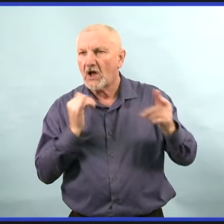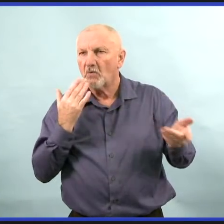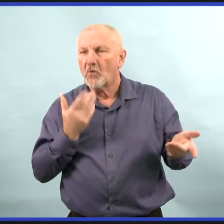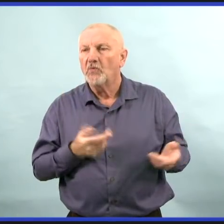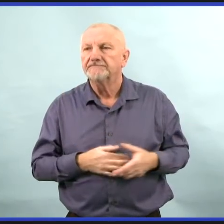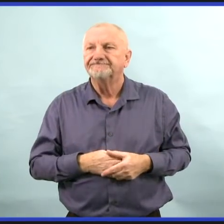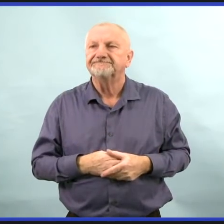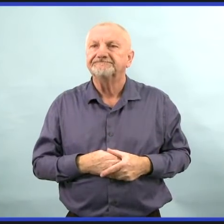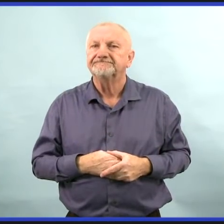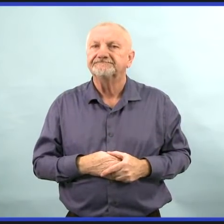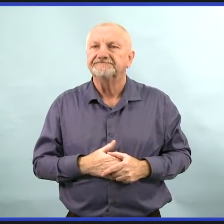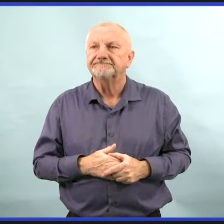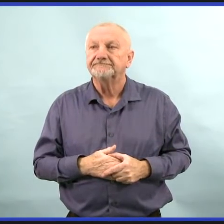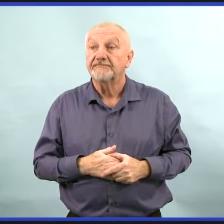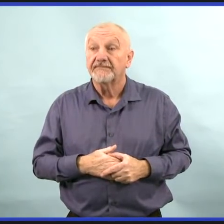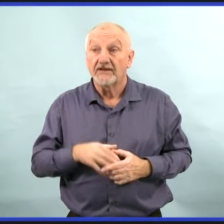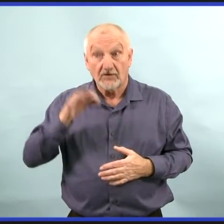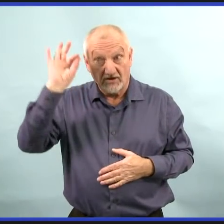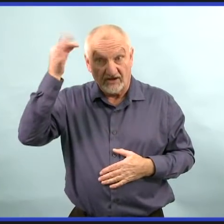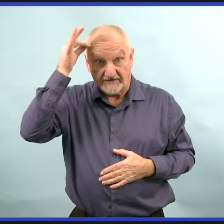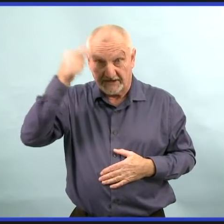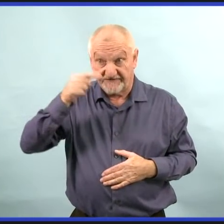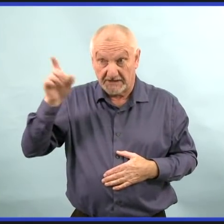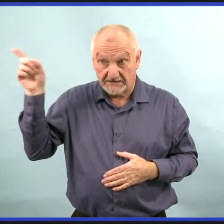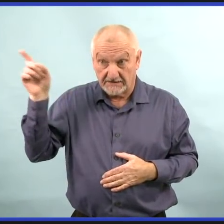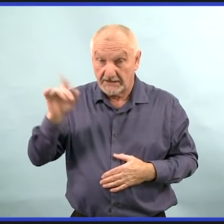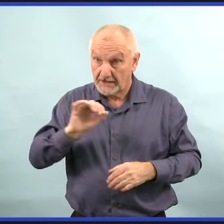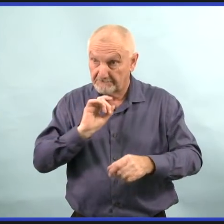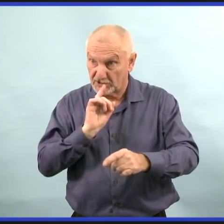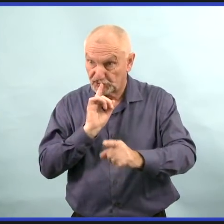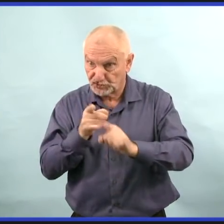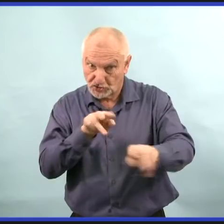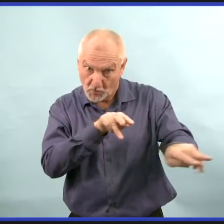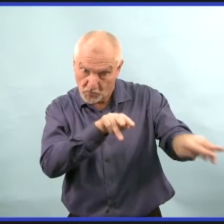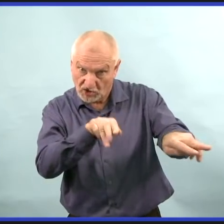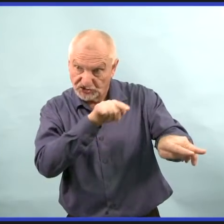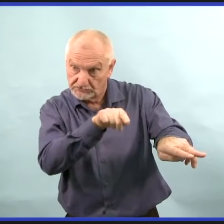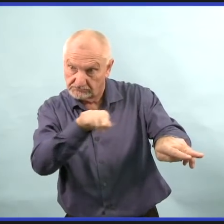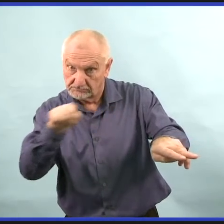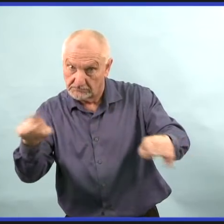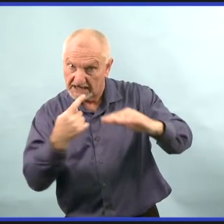uh isolation of these uh these uh individuals because this is under the quarantine act